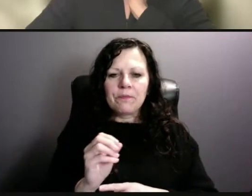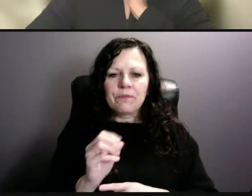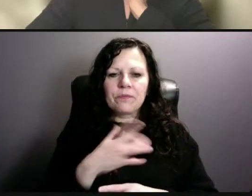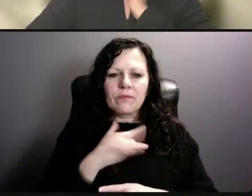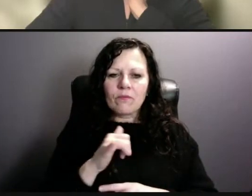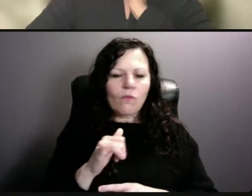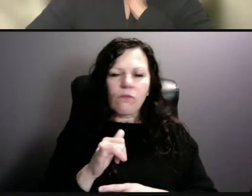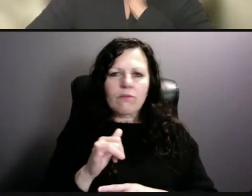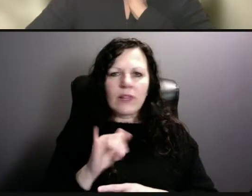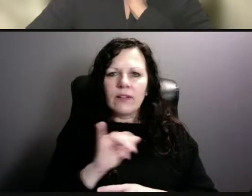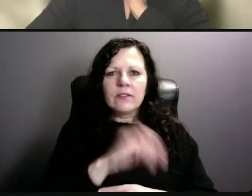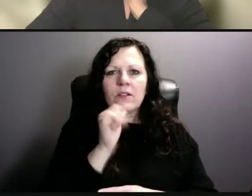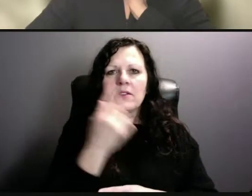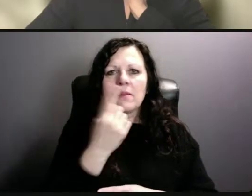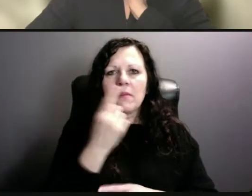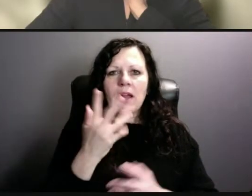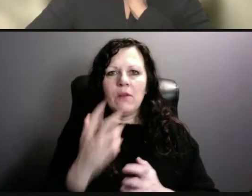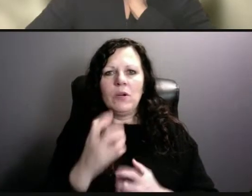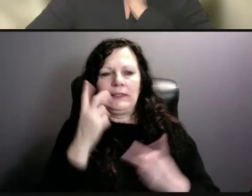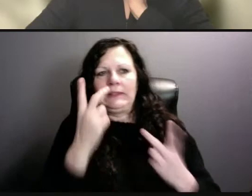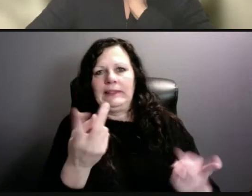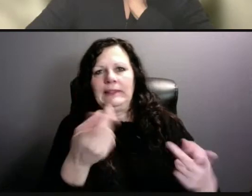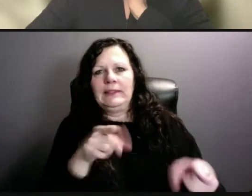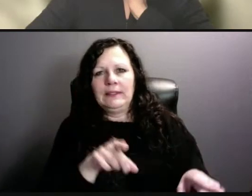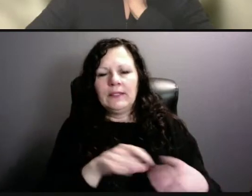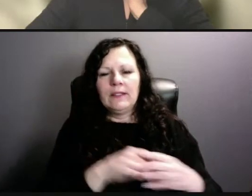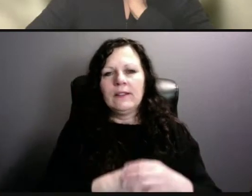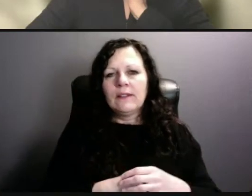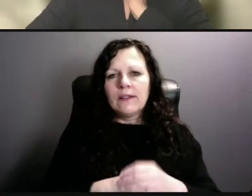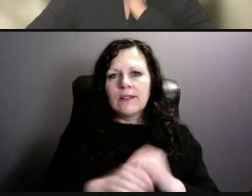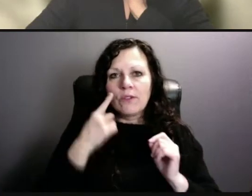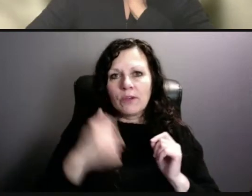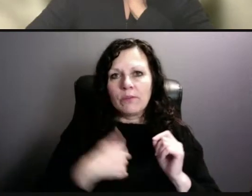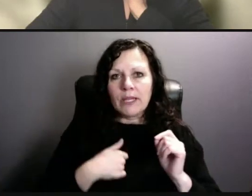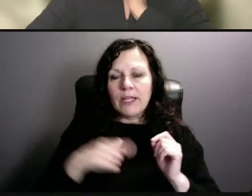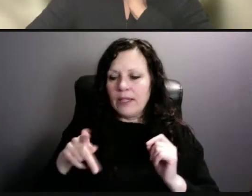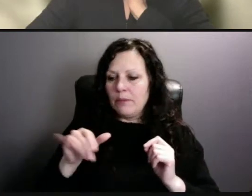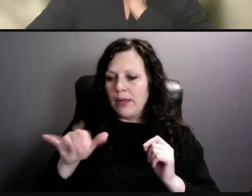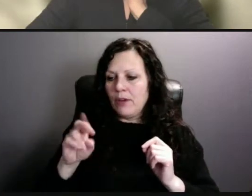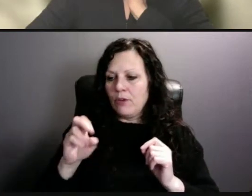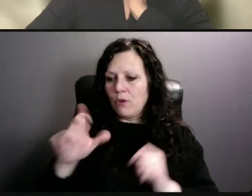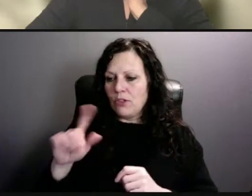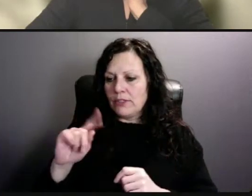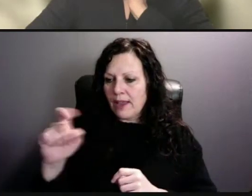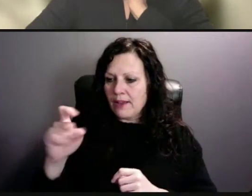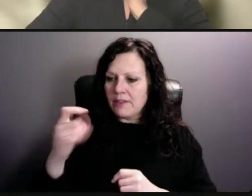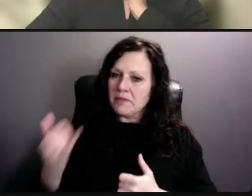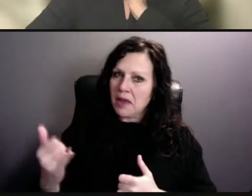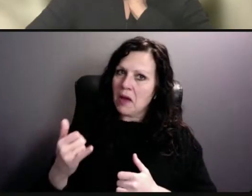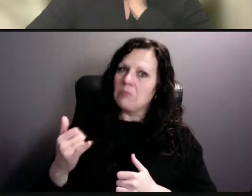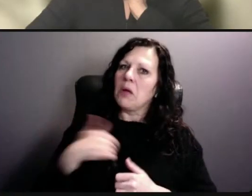I AM REALLY CRNED ABOUT COMPRESSION. AGAIN IT FEELS LIKE SOMETHING